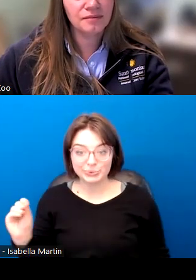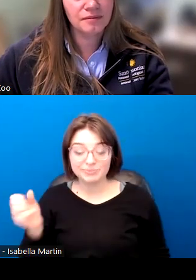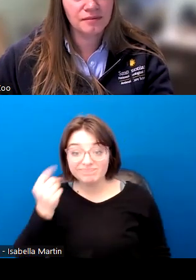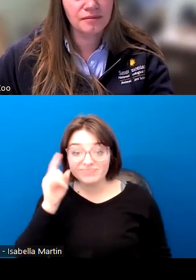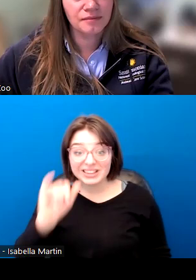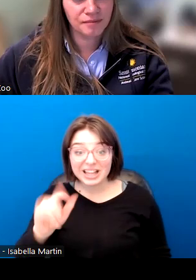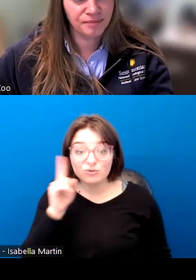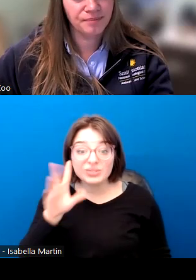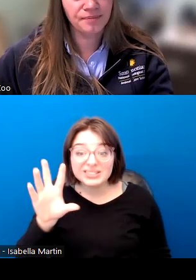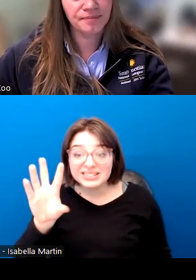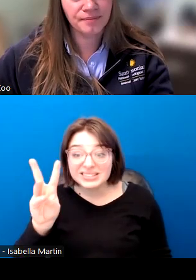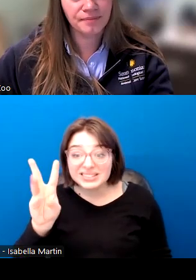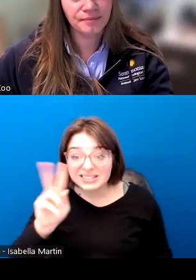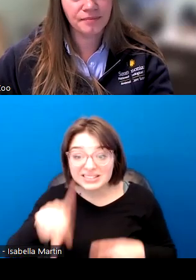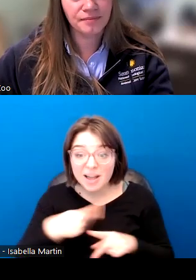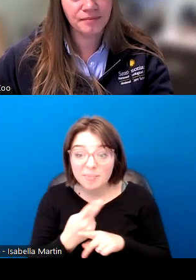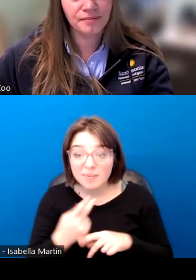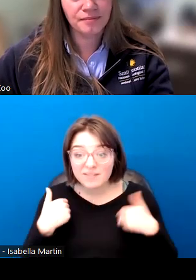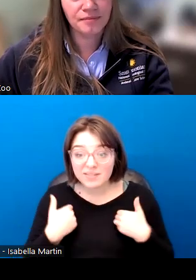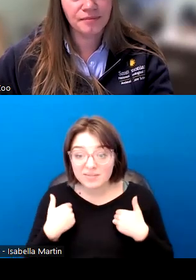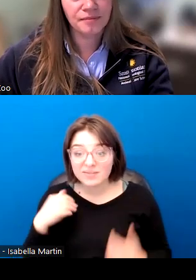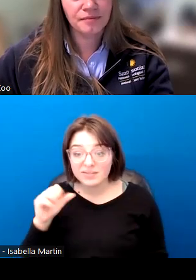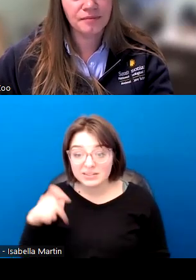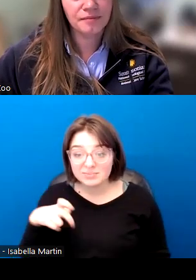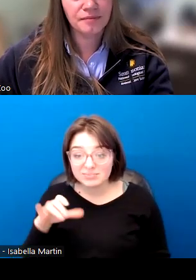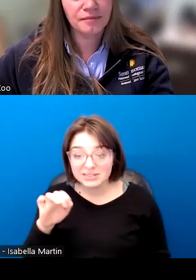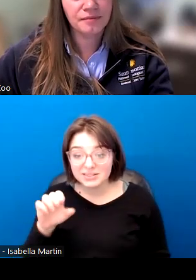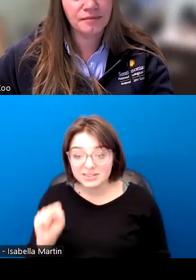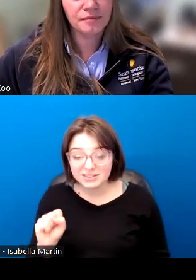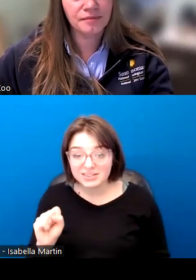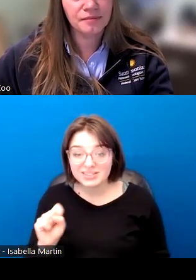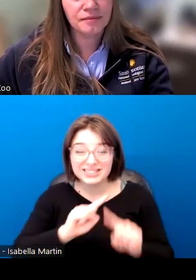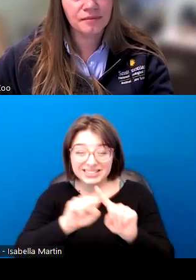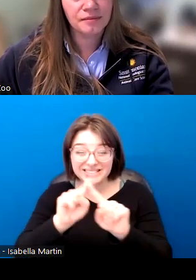and that's already over 20 different food items. So now, I'm going to give our audience the chance